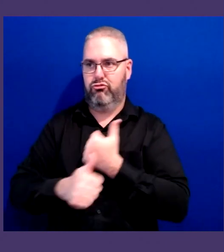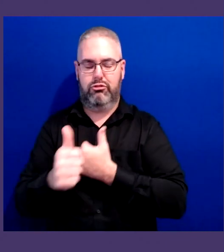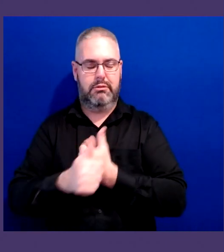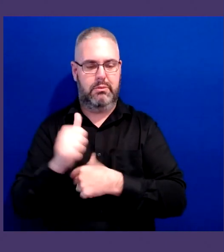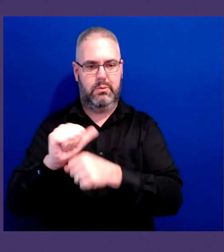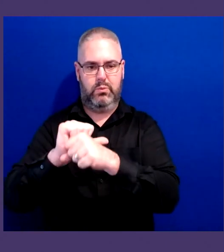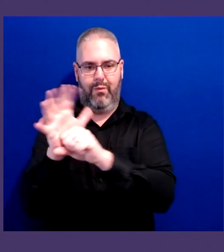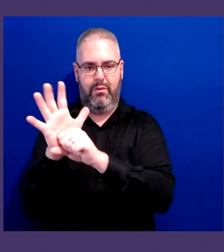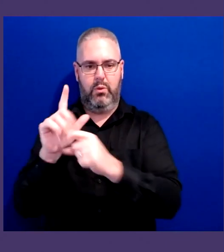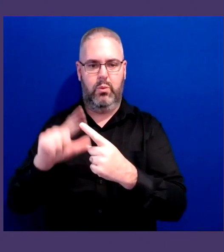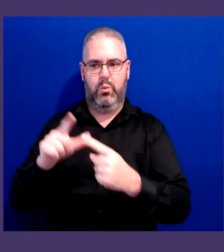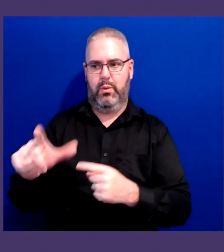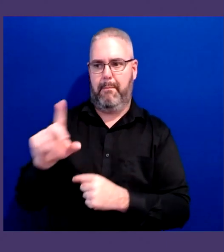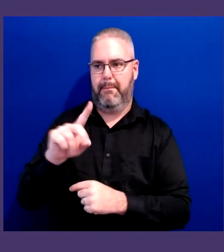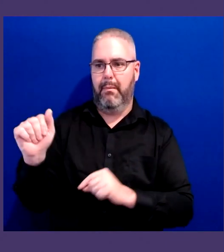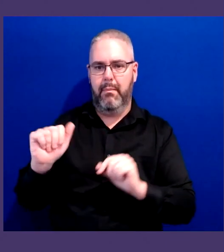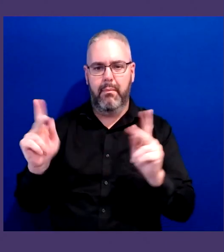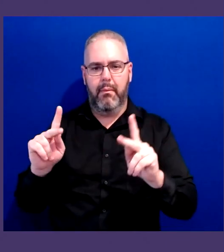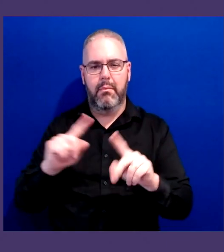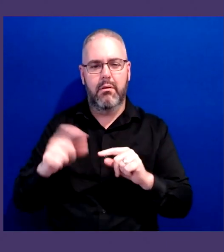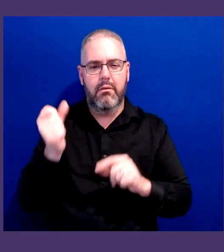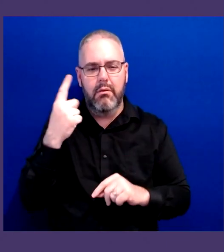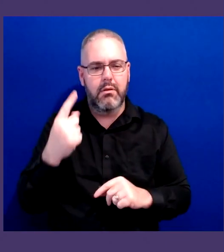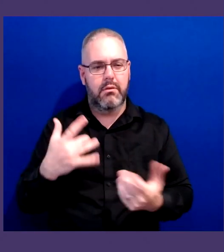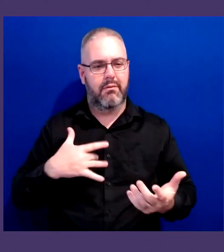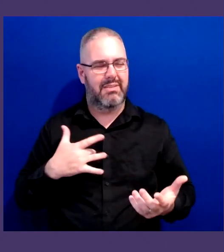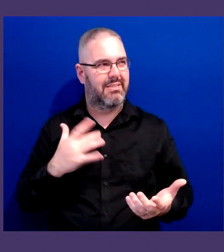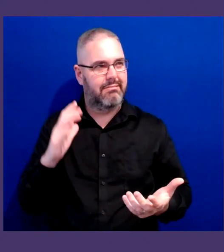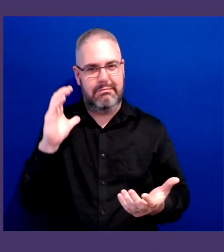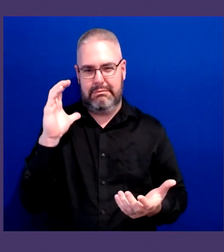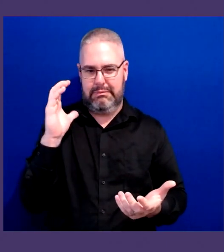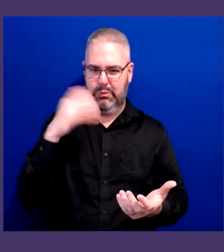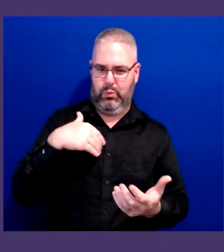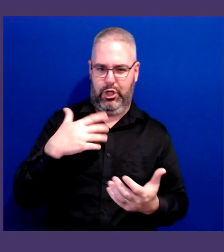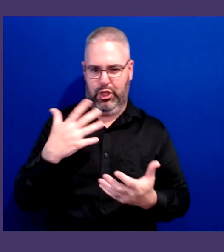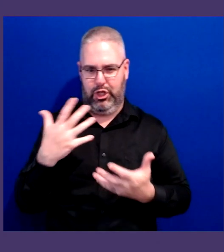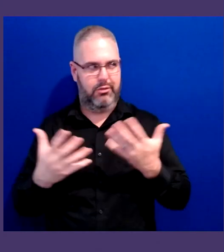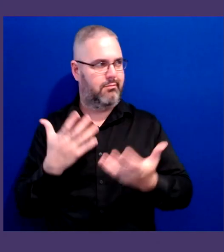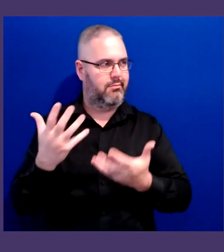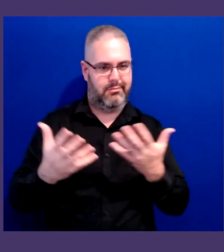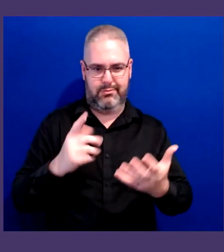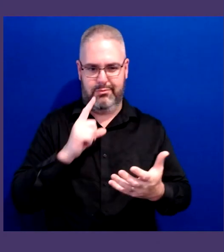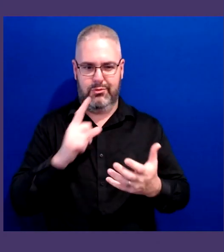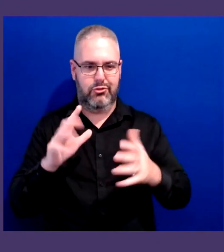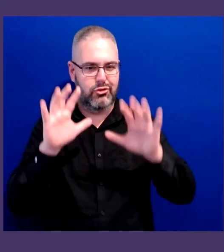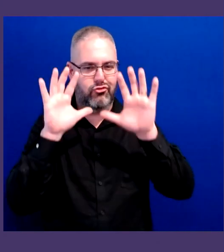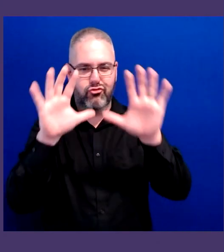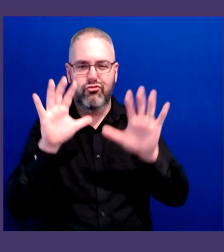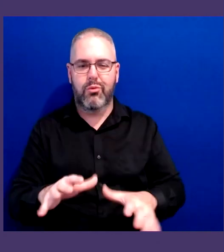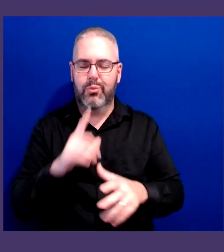but also there's this weird, I'm sure there's a great German word for it, where people were